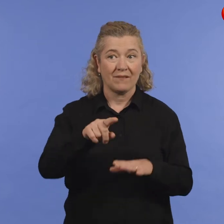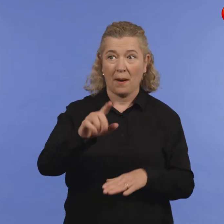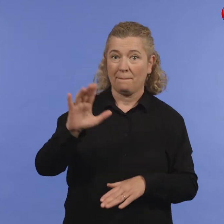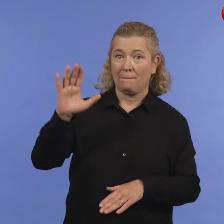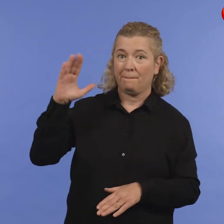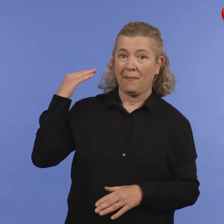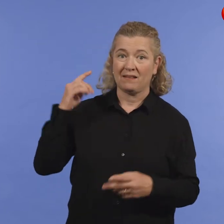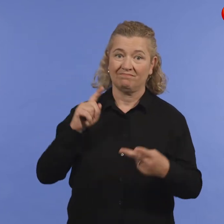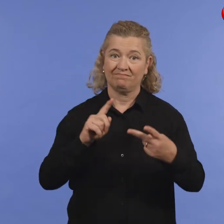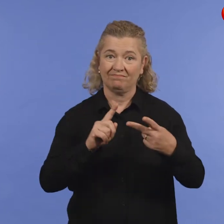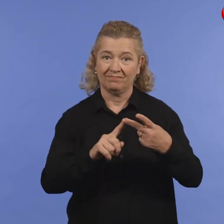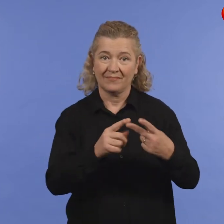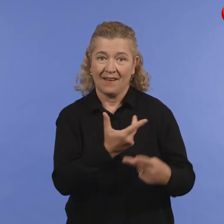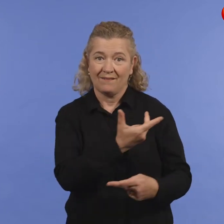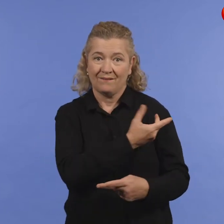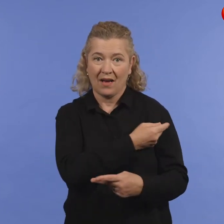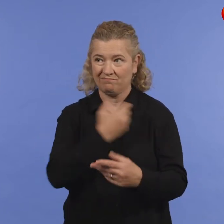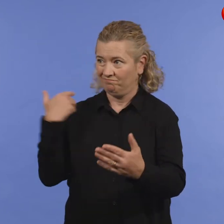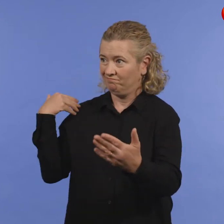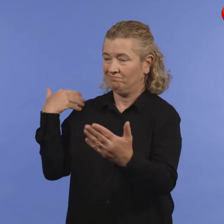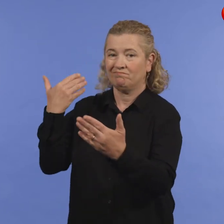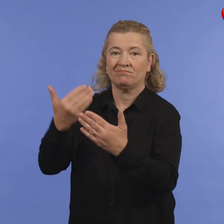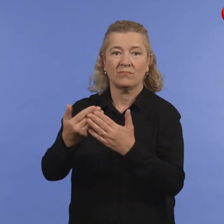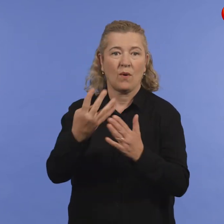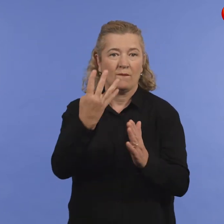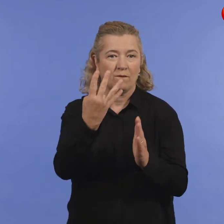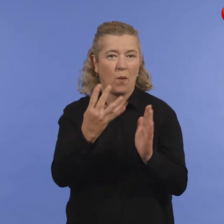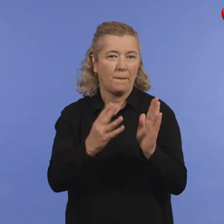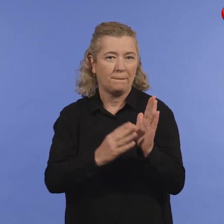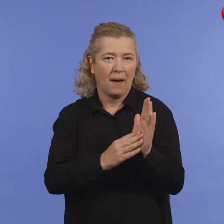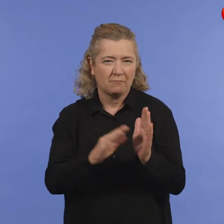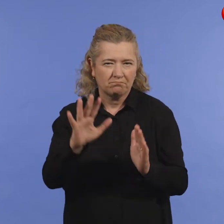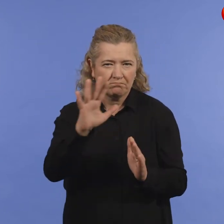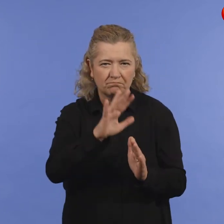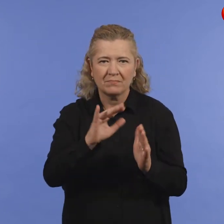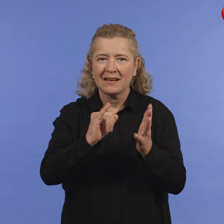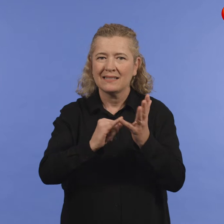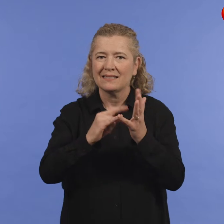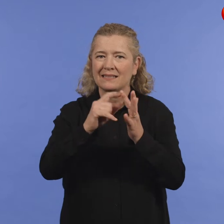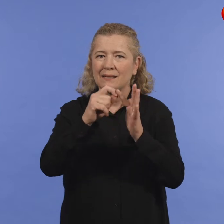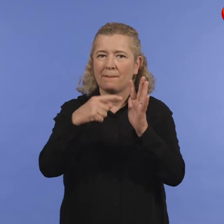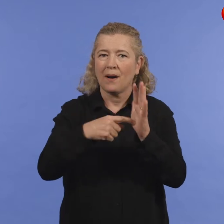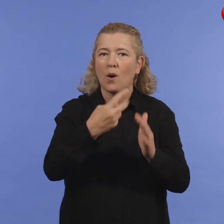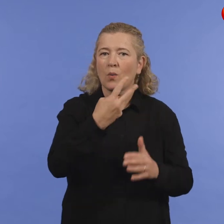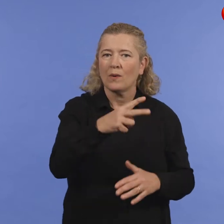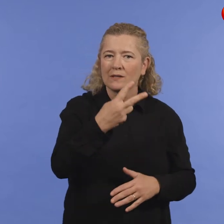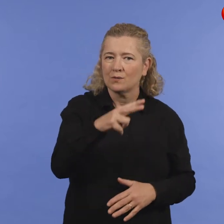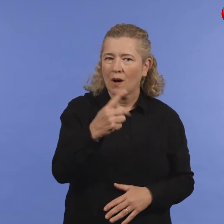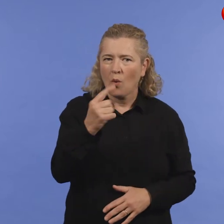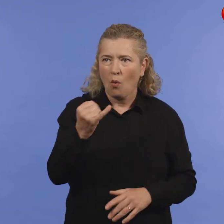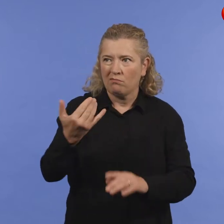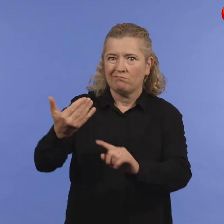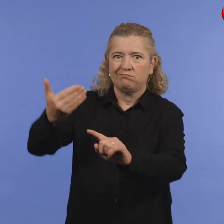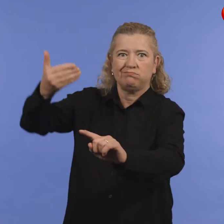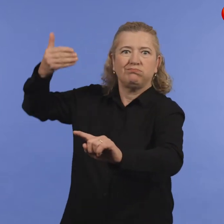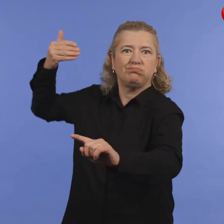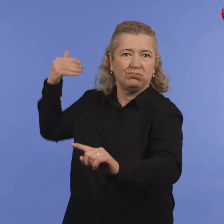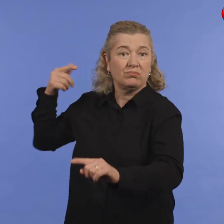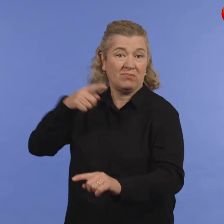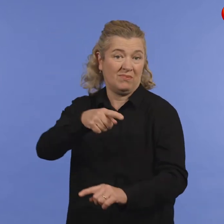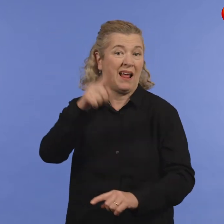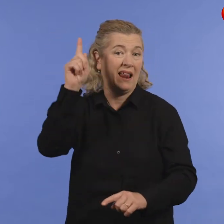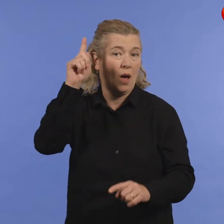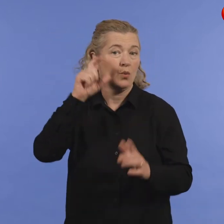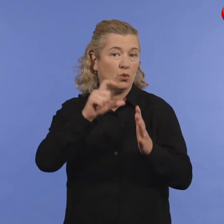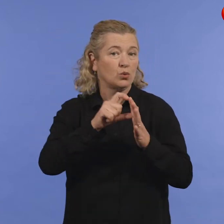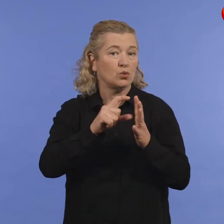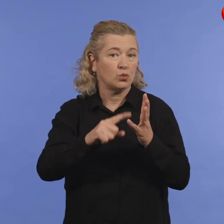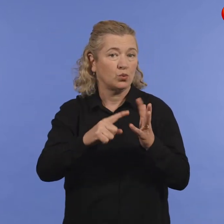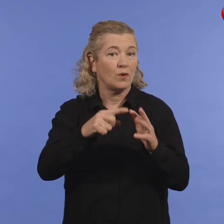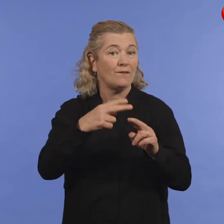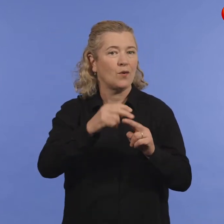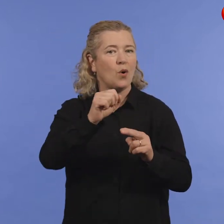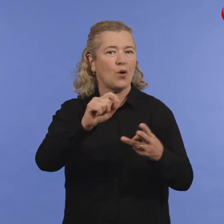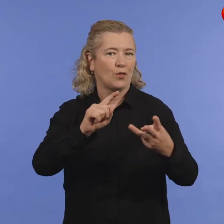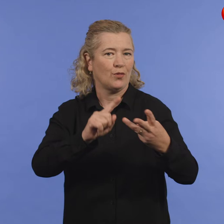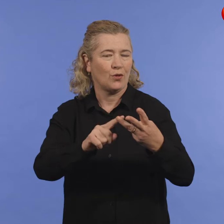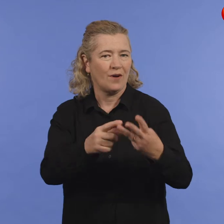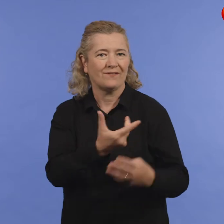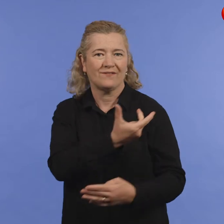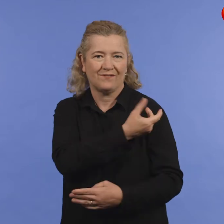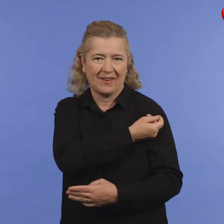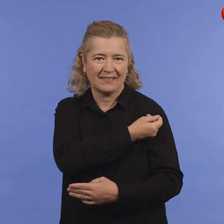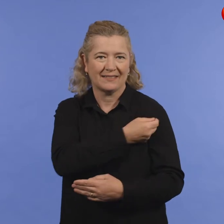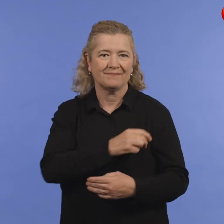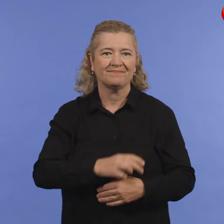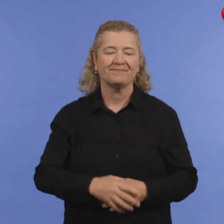If you had your second dose 4 or more months ago (currently September 2021 or earlier), you are due for your third dose now.